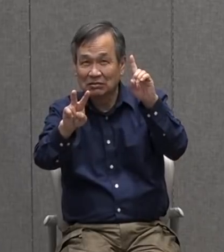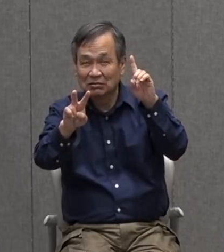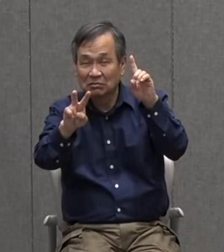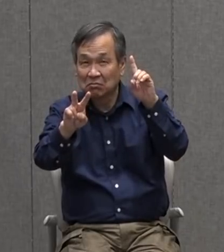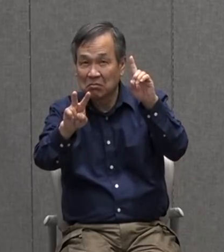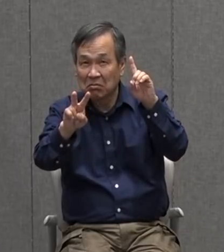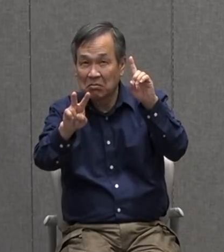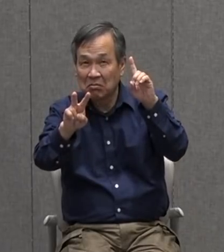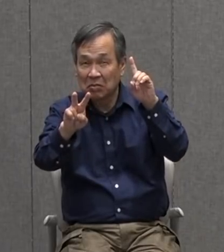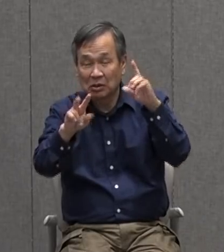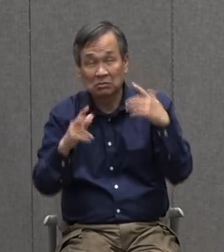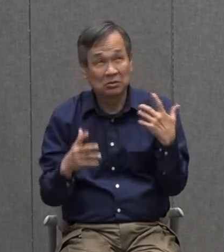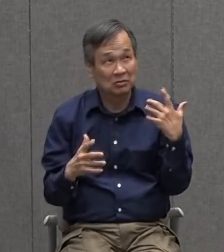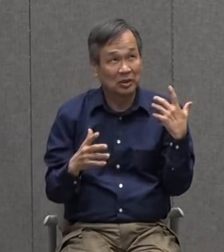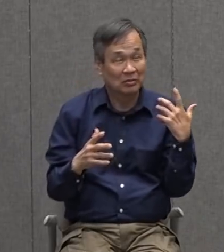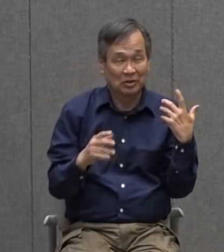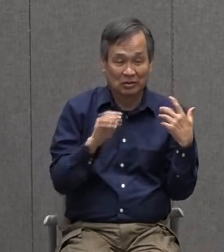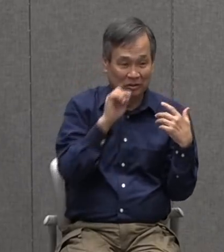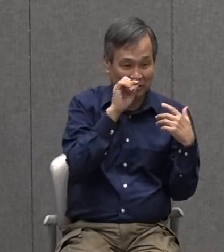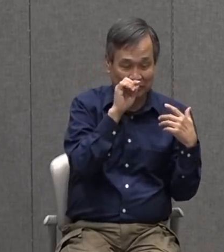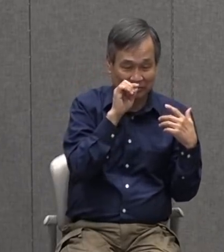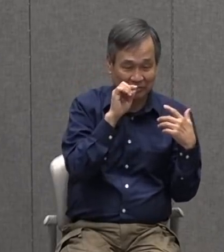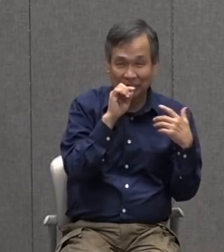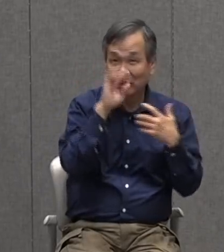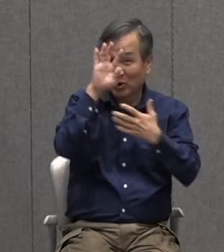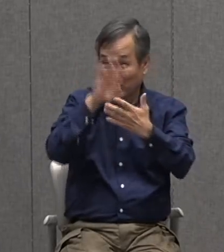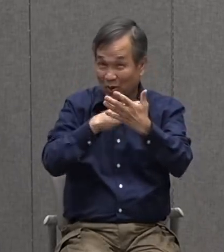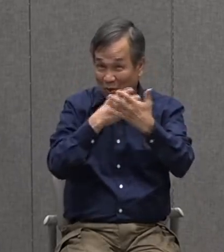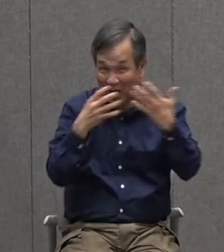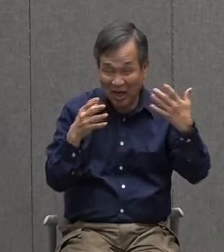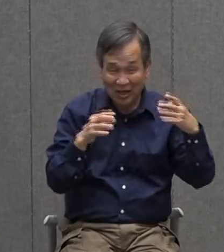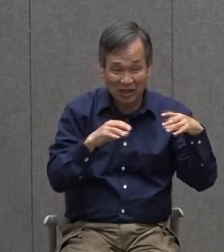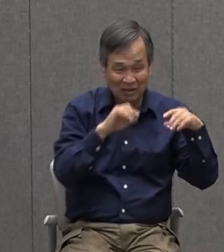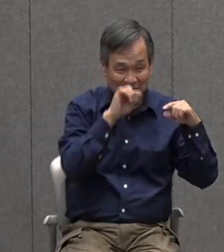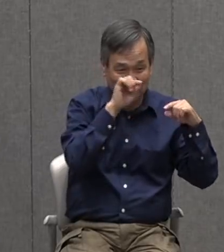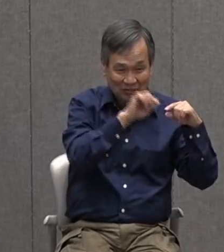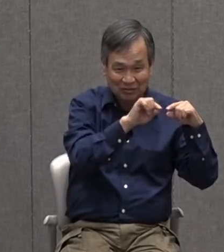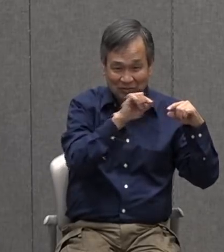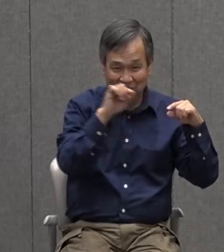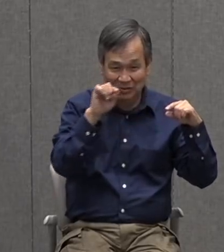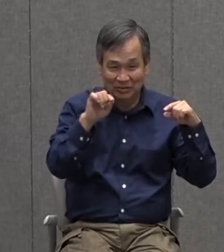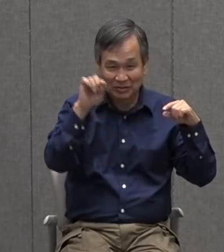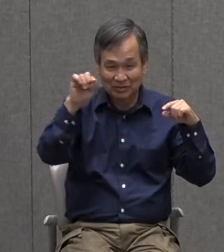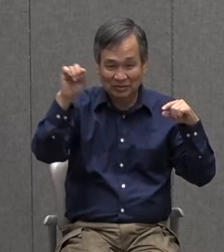We can use a graph, we could just plot how many it would go. Someone said, yeah, you could use a table,